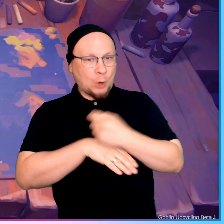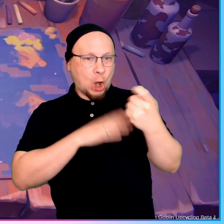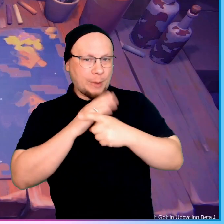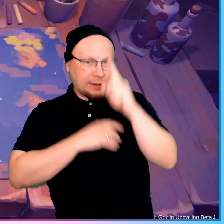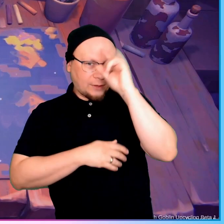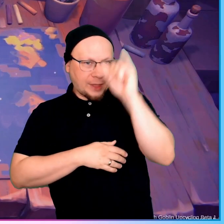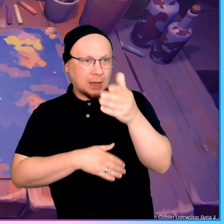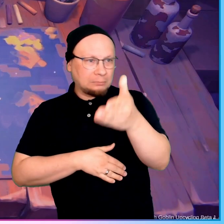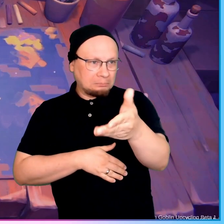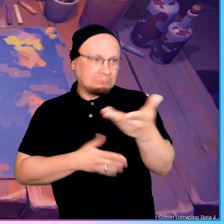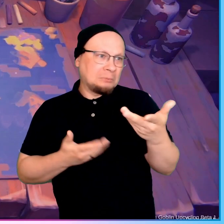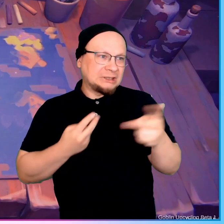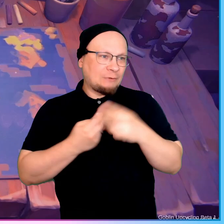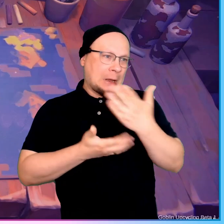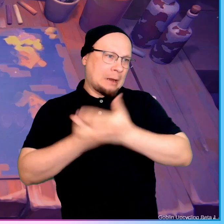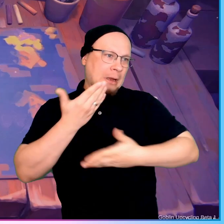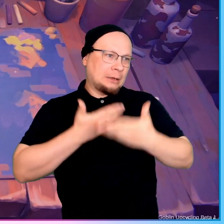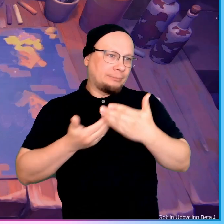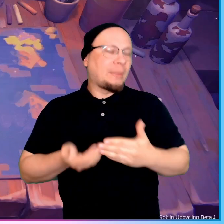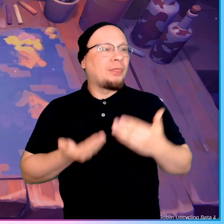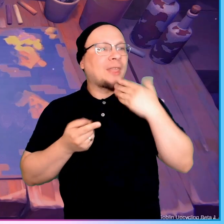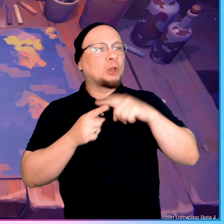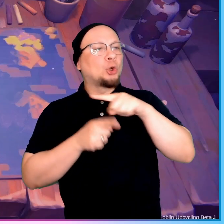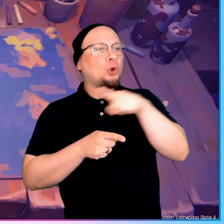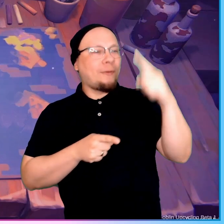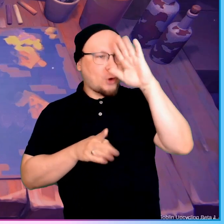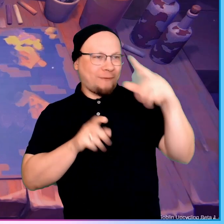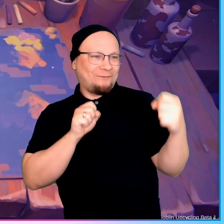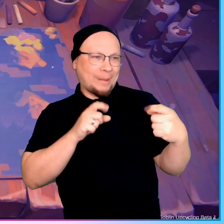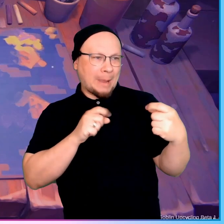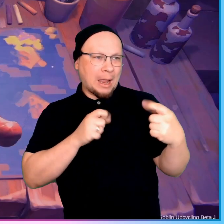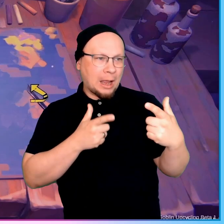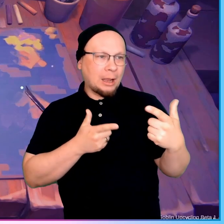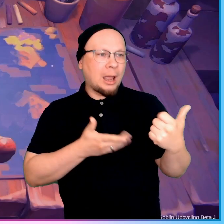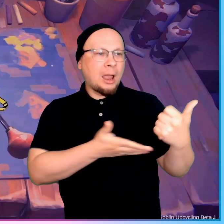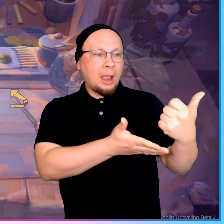Thanks so much to our community for helping us make the game more accessible for everyone.